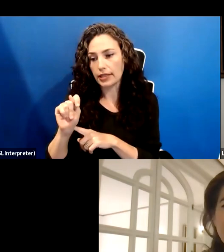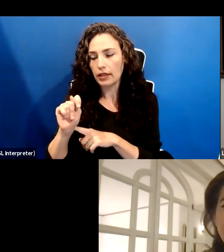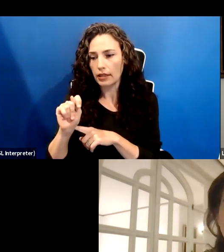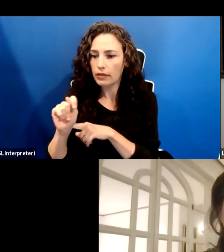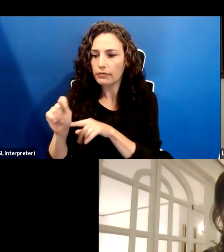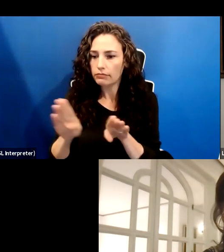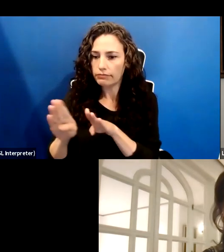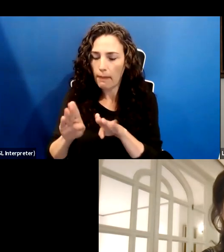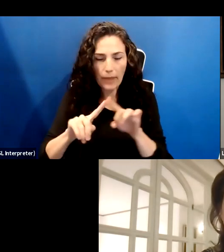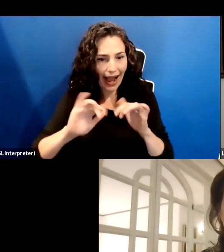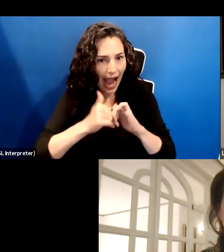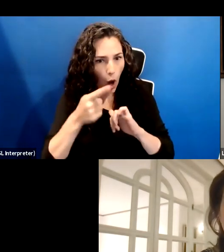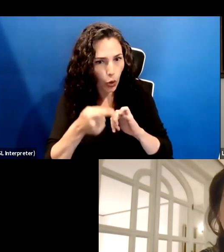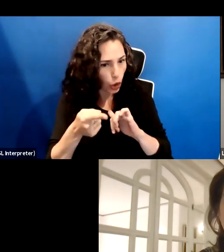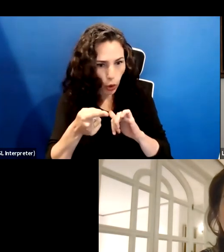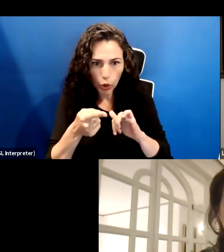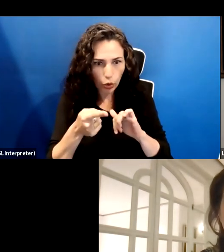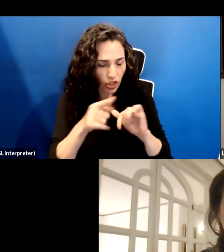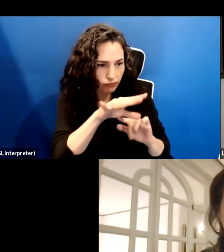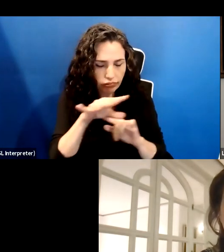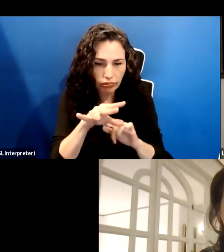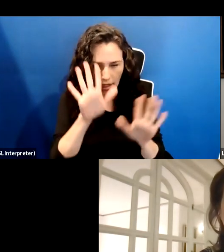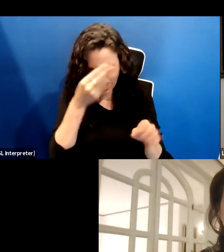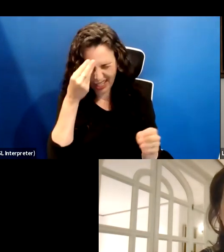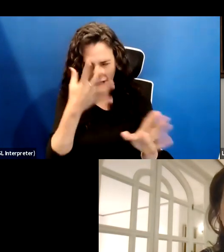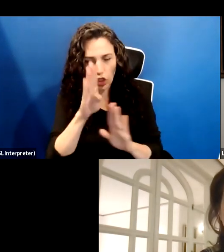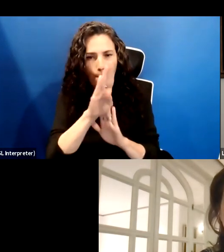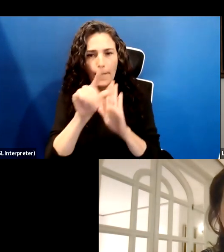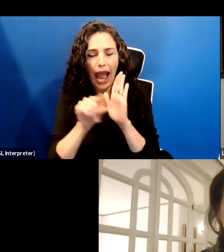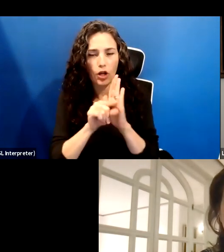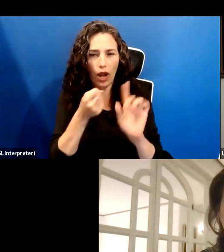and it's just some background a little bit, it's about really the indoctrination